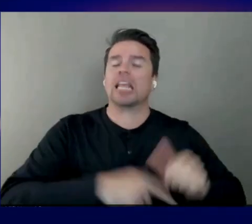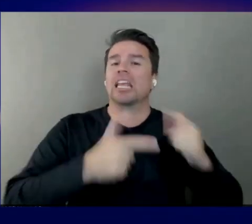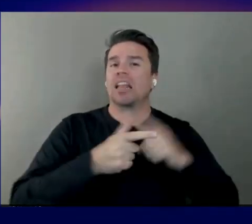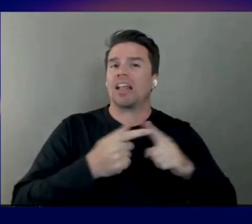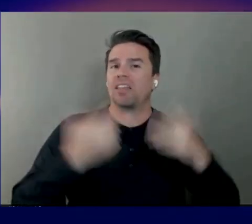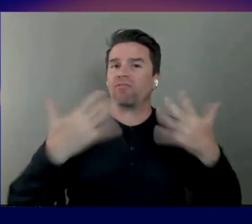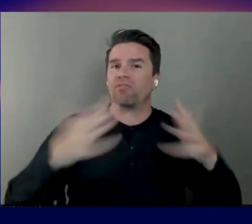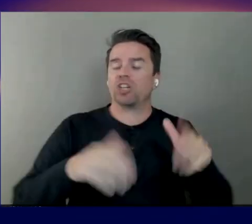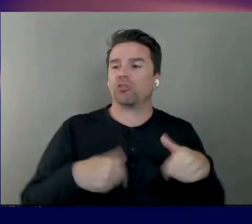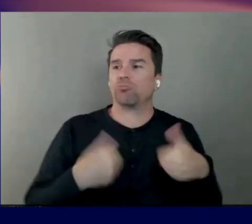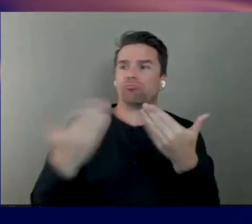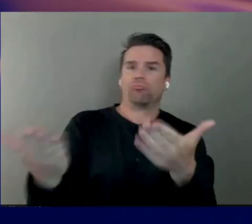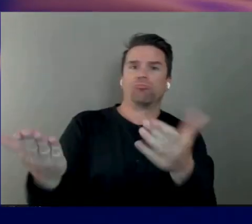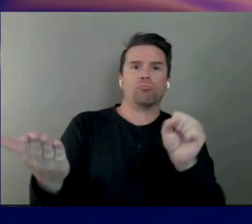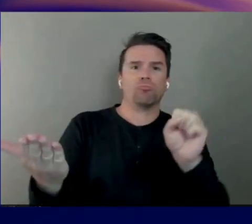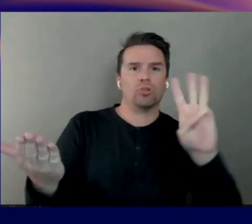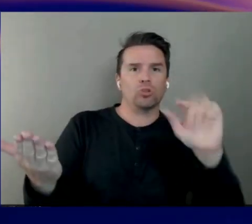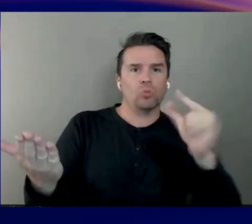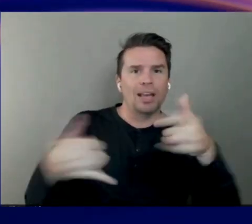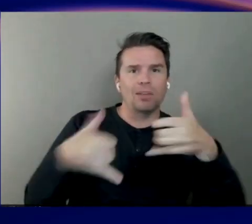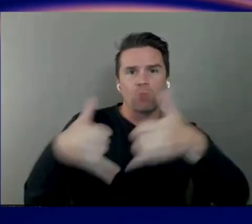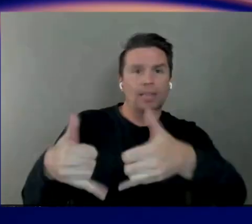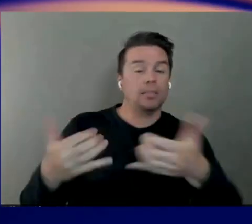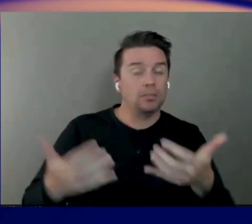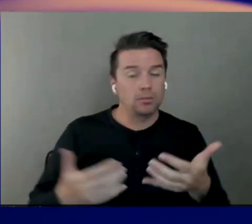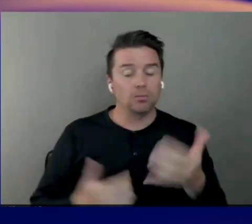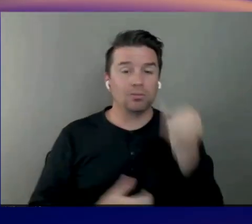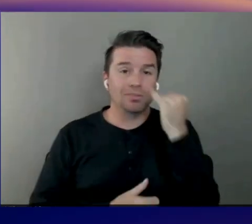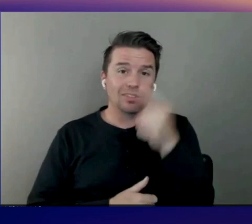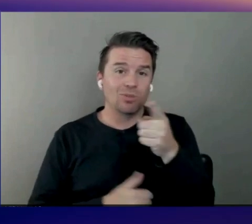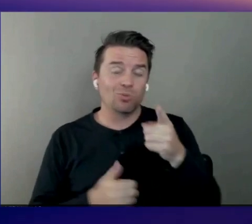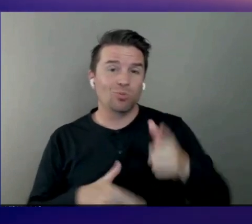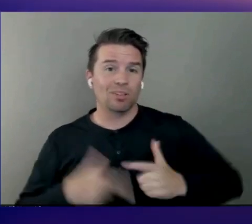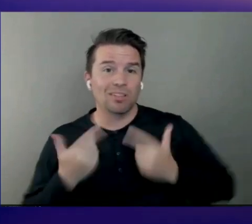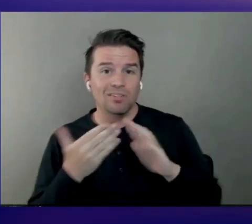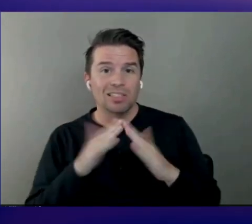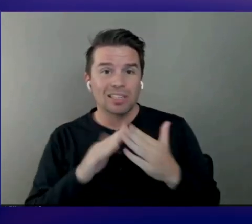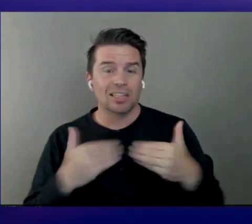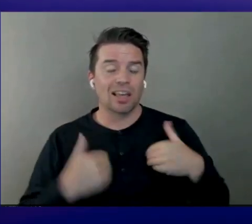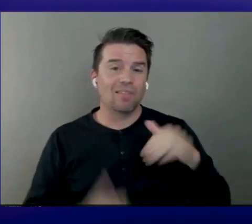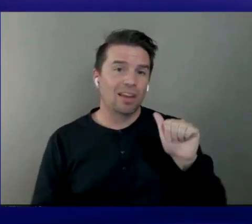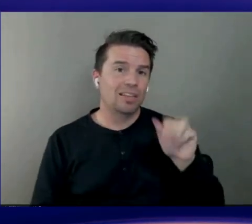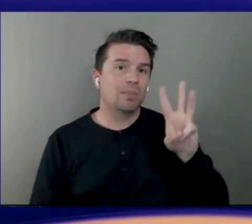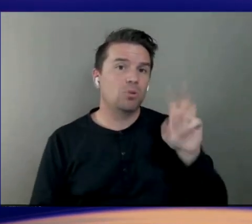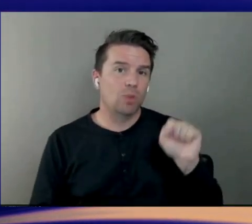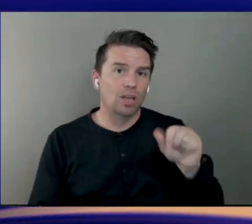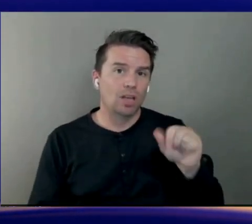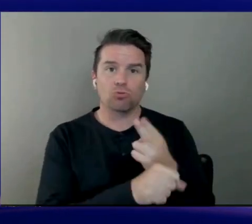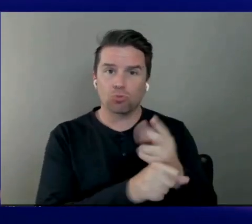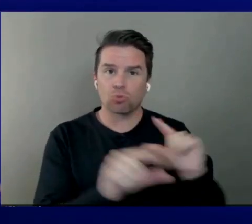So if you are in a city where you have an AWS user group, you know, in your city or nearby,